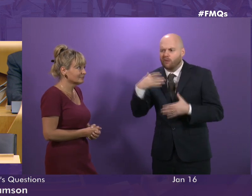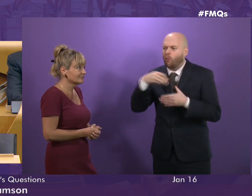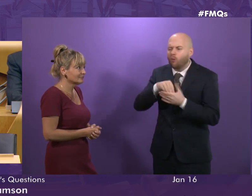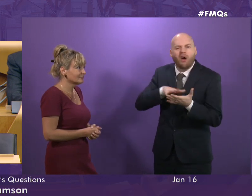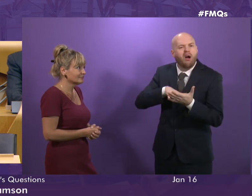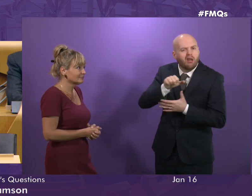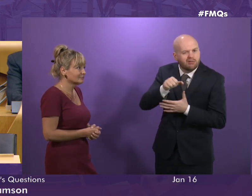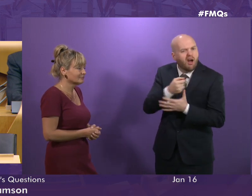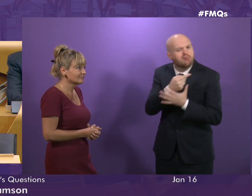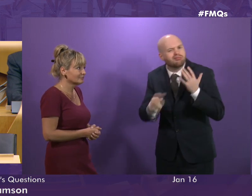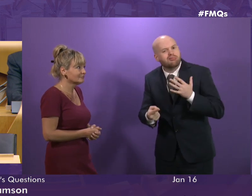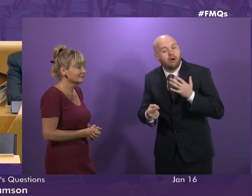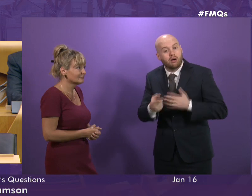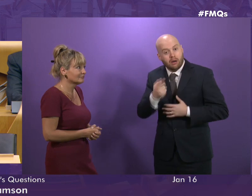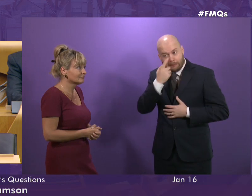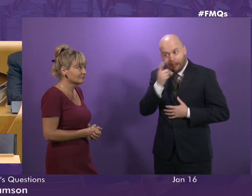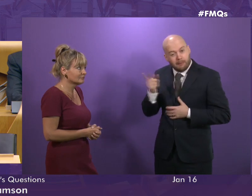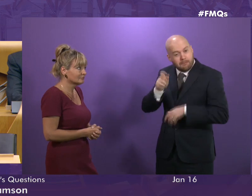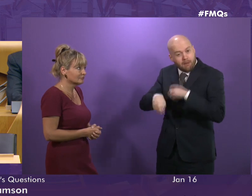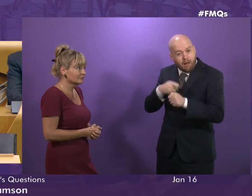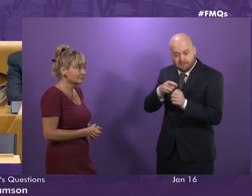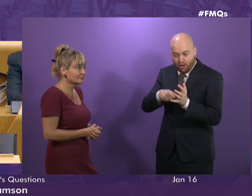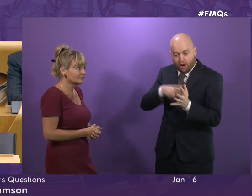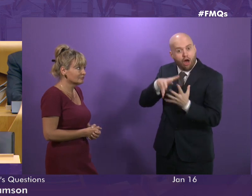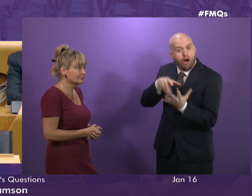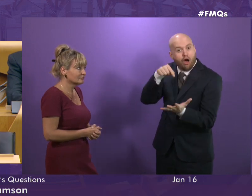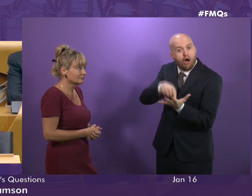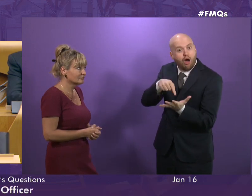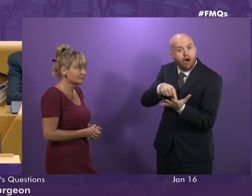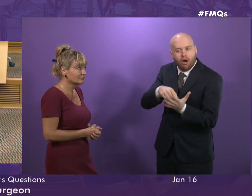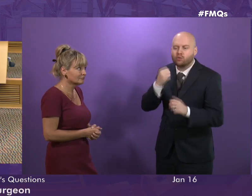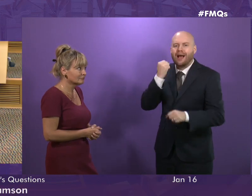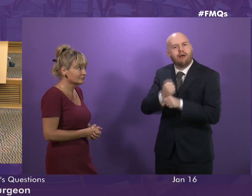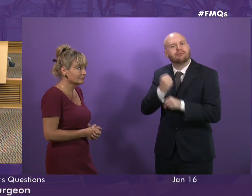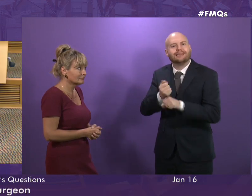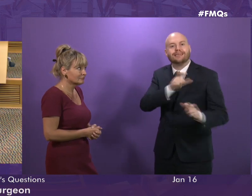to legally guarantee the continuation without delay?